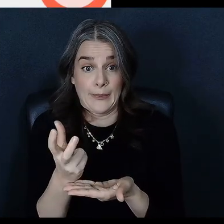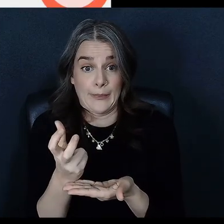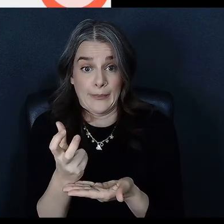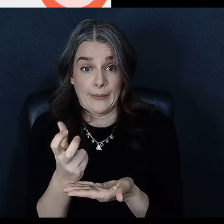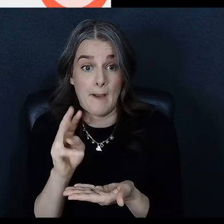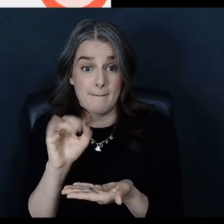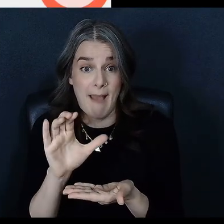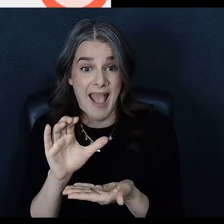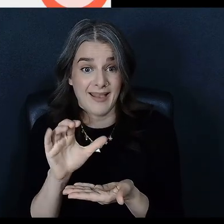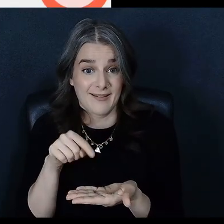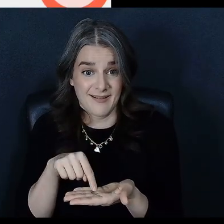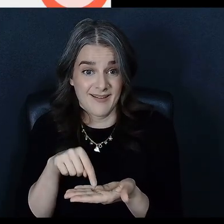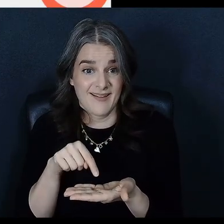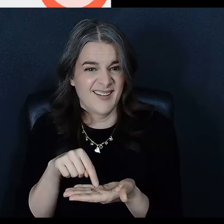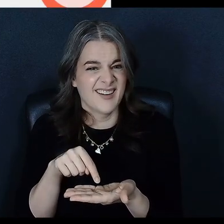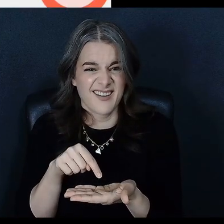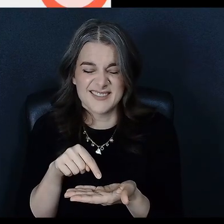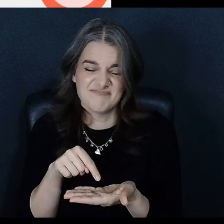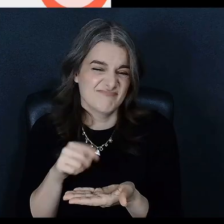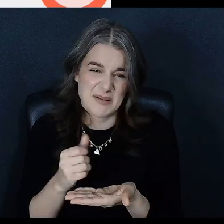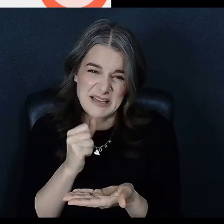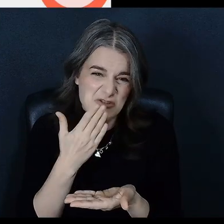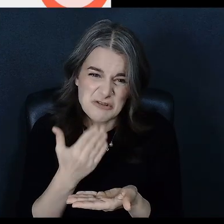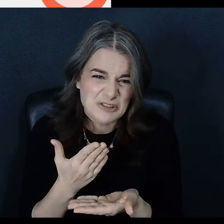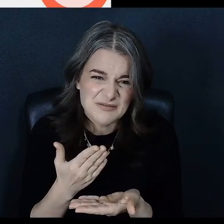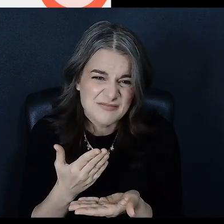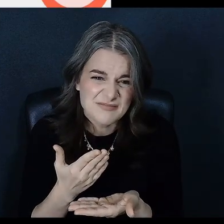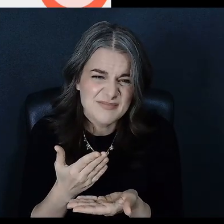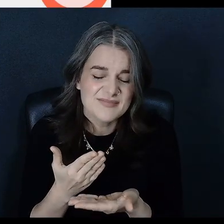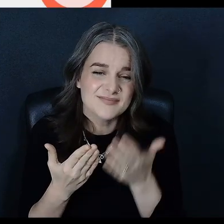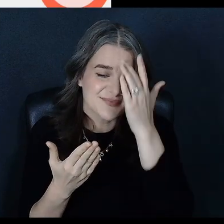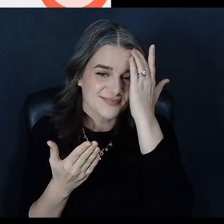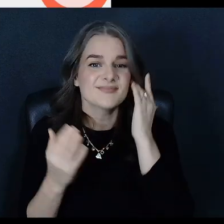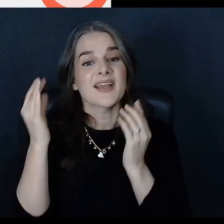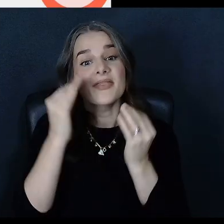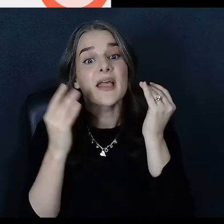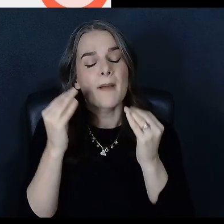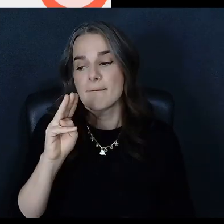So think about a microphone. Think about a quality microphone. Can you get something that's a headset or the person